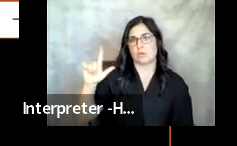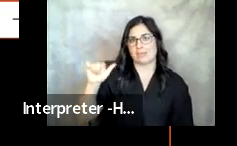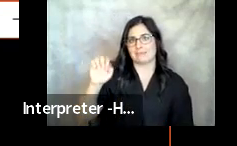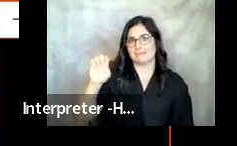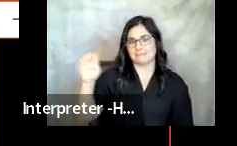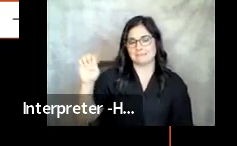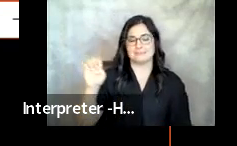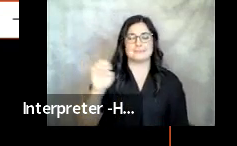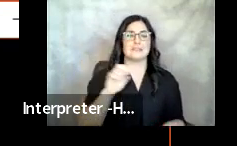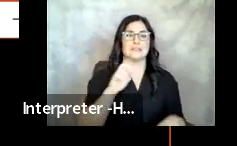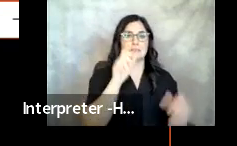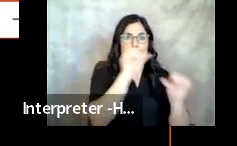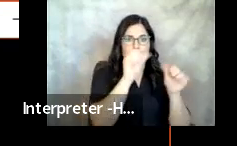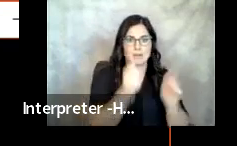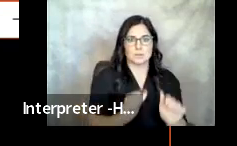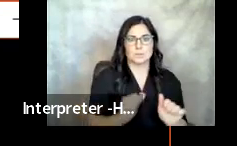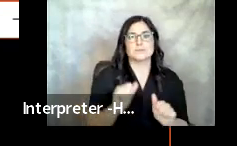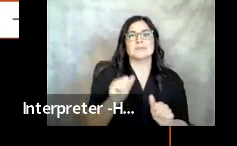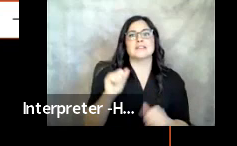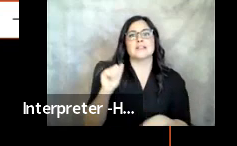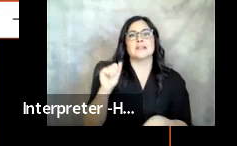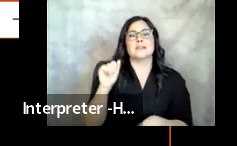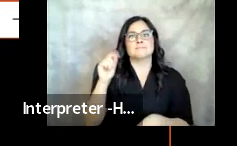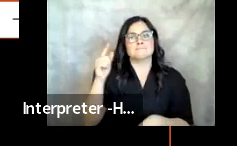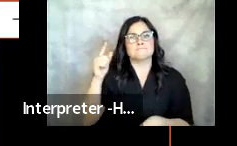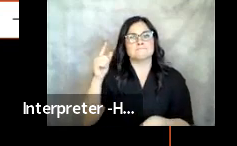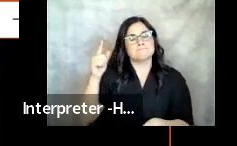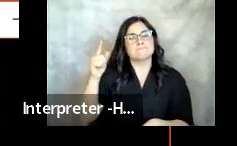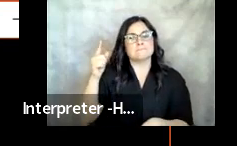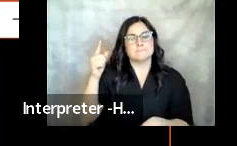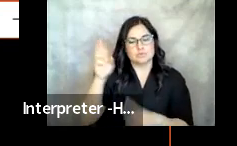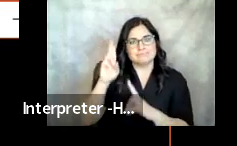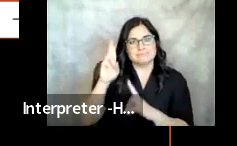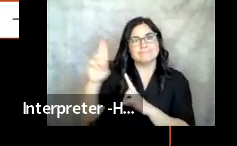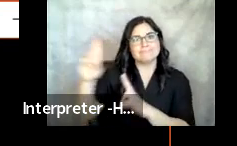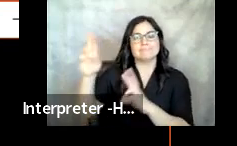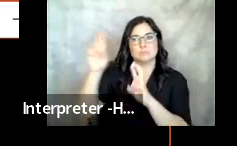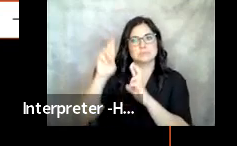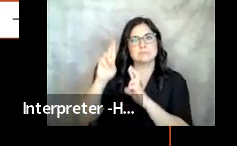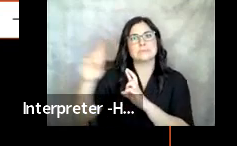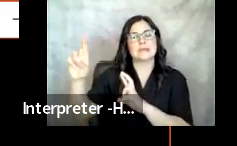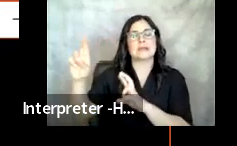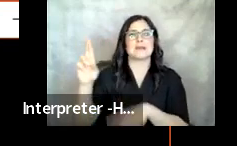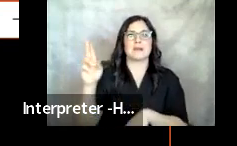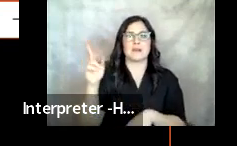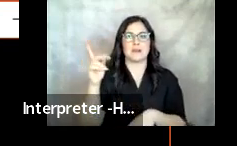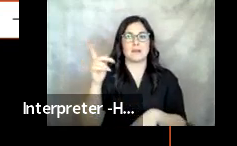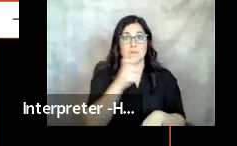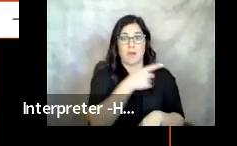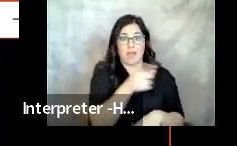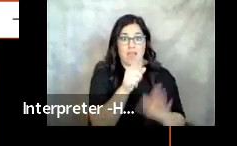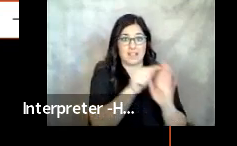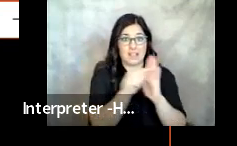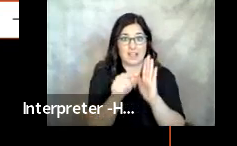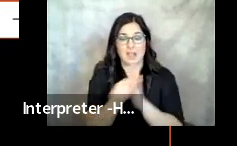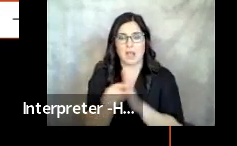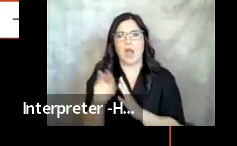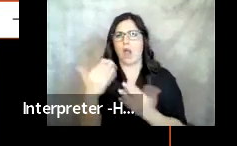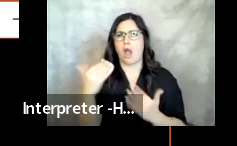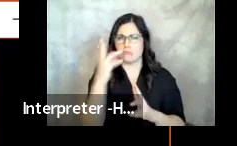Bedford Forrest, famous for. Raising the black flag and attacking fort. Pillow and killing all the black people at Fort. Pillow after.